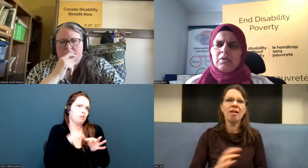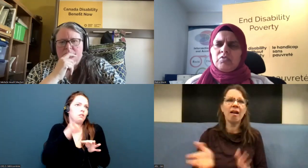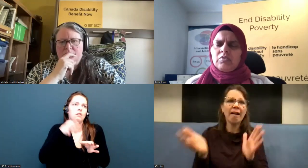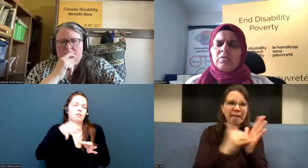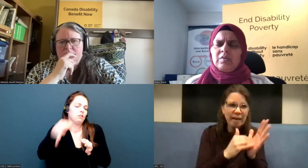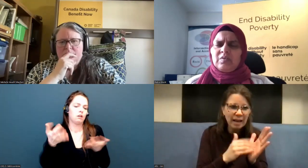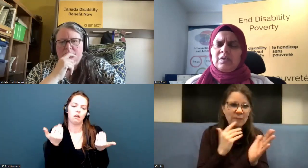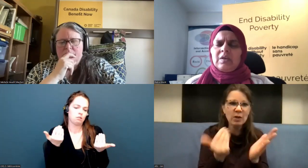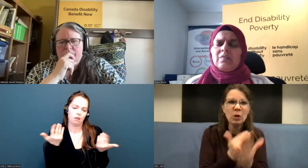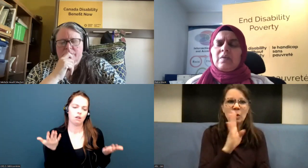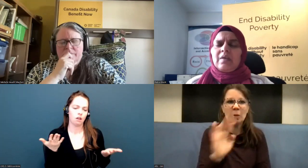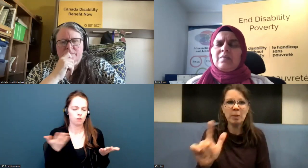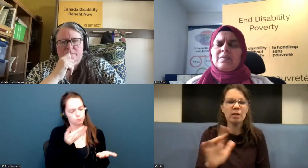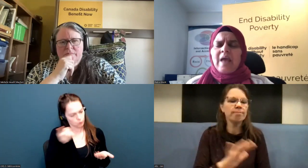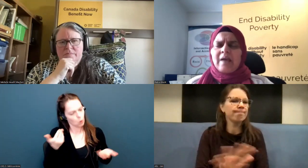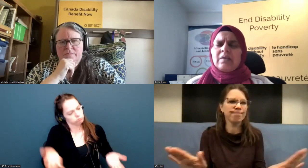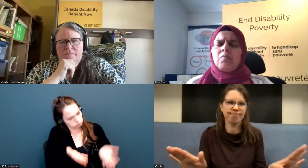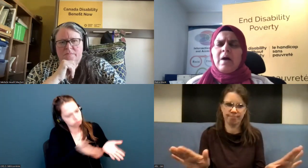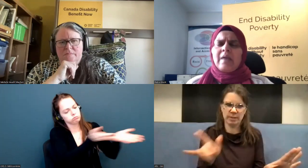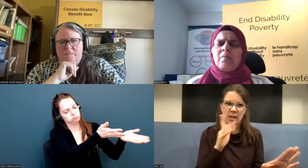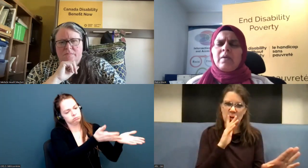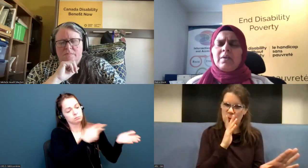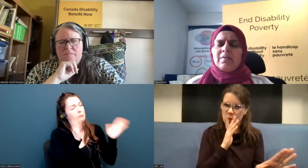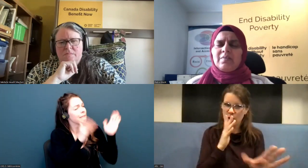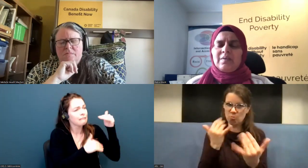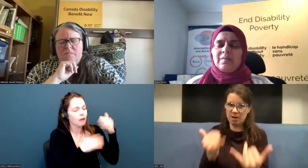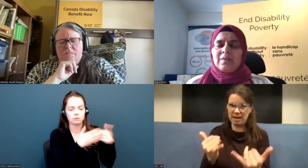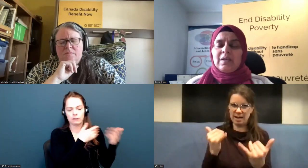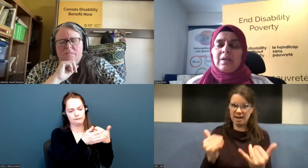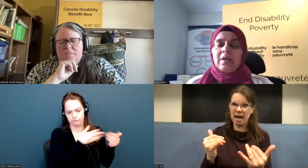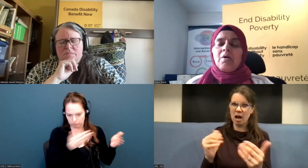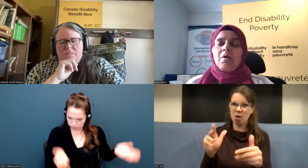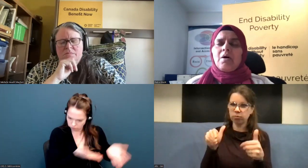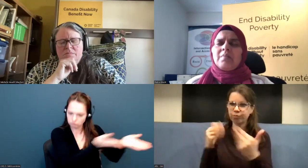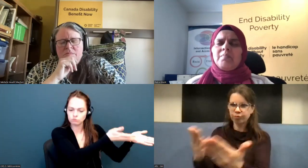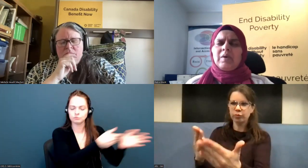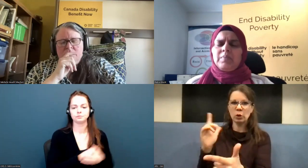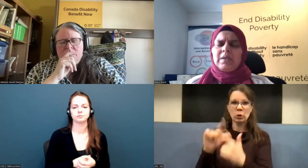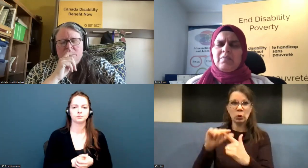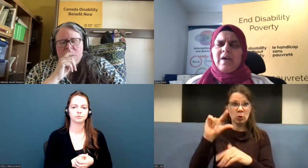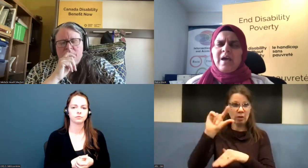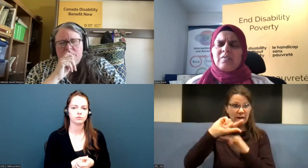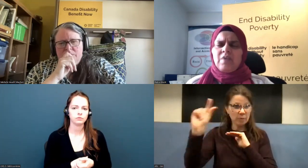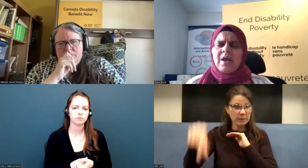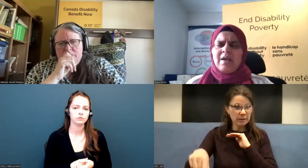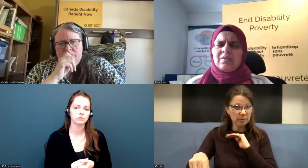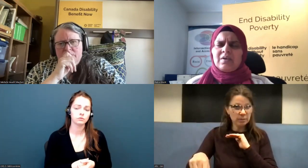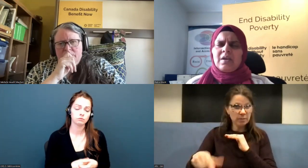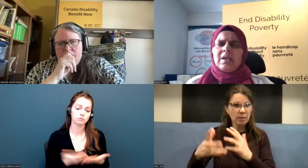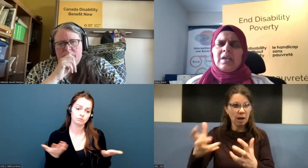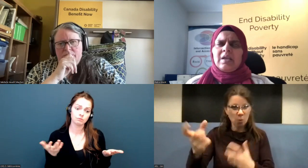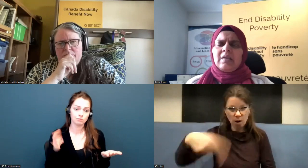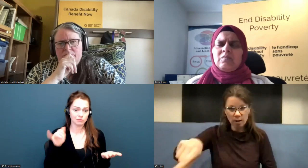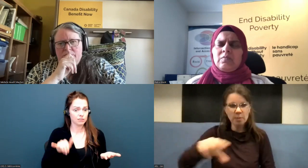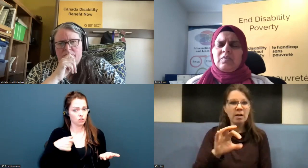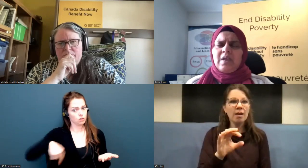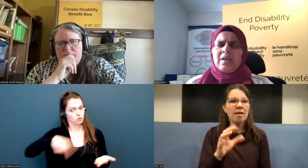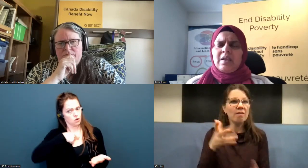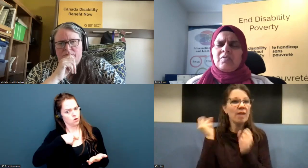SO THIS IS EXACTLY WHY WE'RE INSISTING ON THE BILL BEING FAST TRACKED. IT IS WITH THE SENATE.